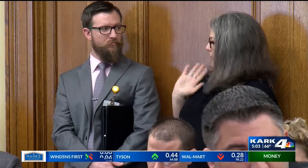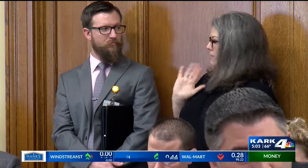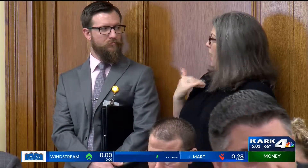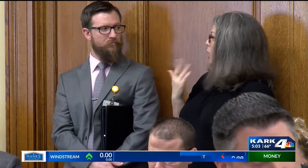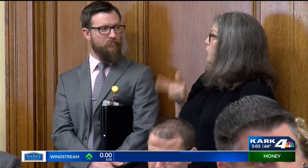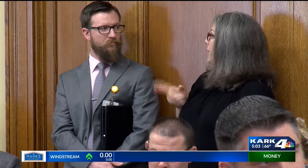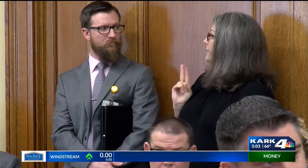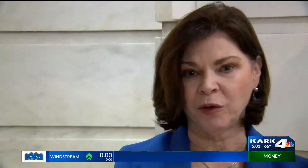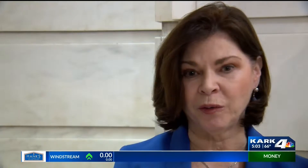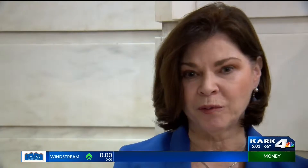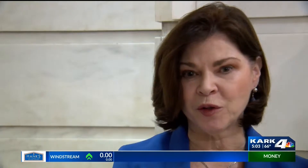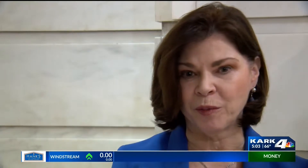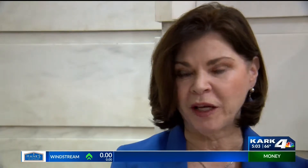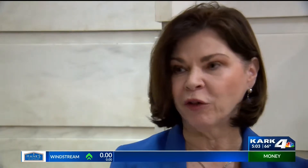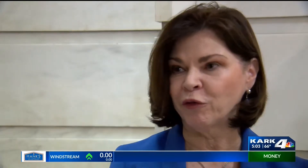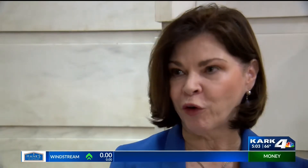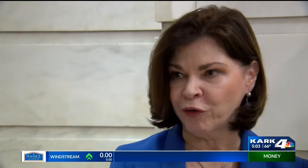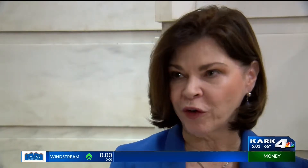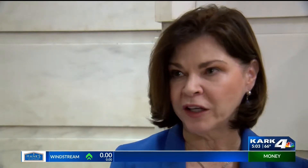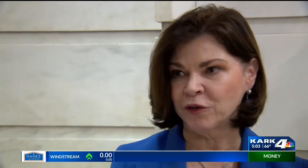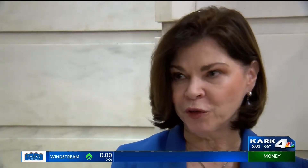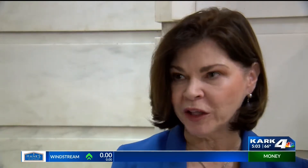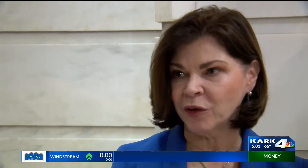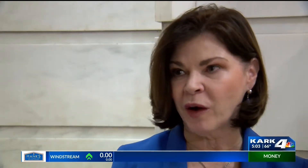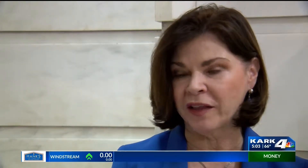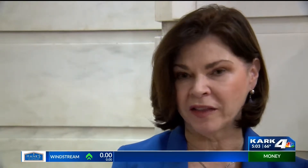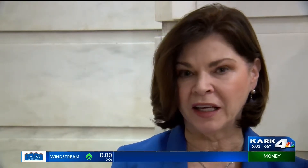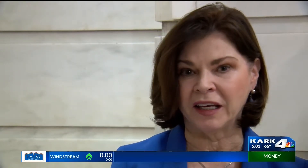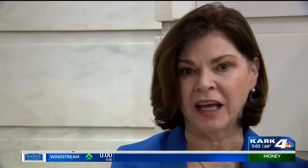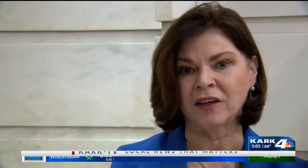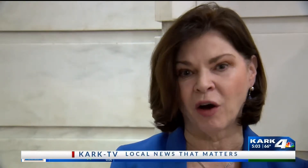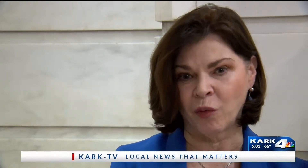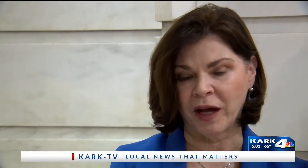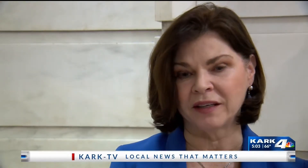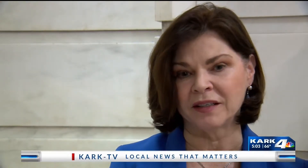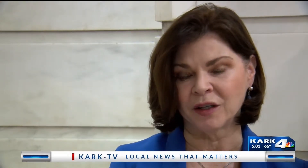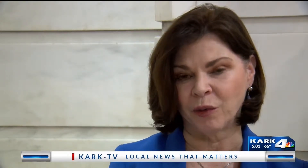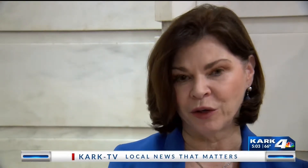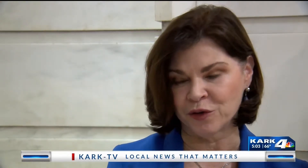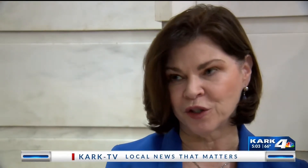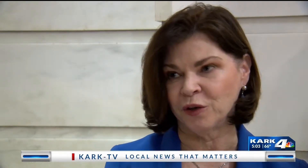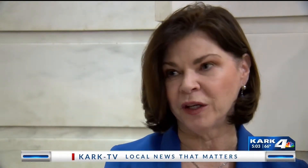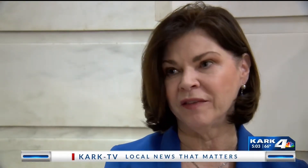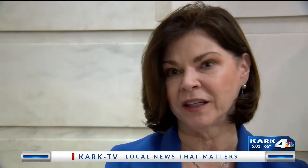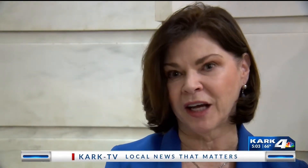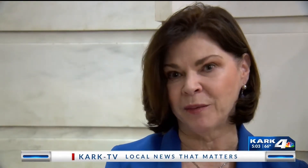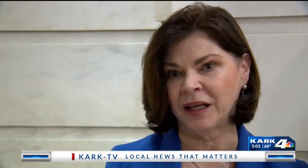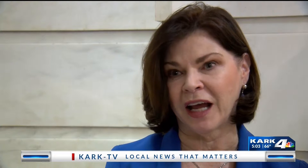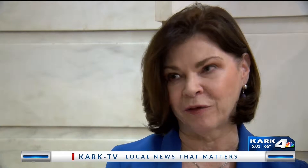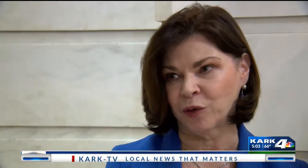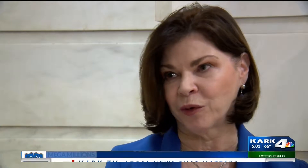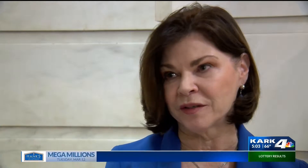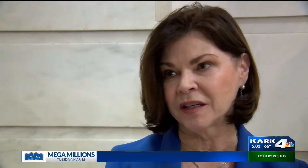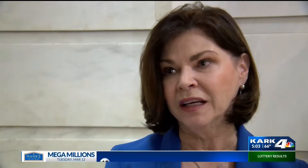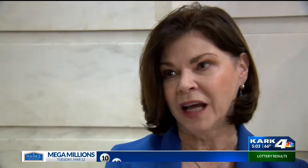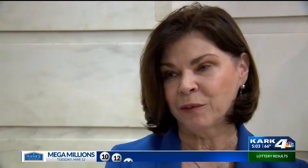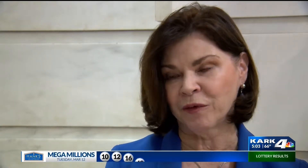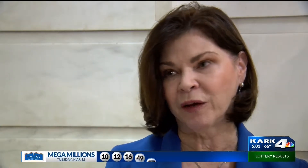DURING COUNSELING SESSIONS. ((St. Rep. Charlene Fite/ (RVan Buren)) eant Arkansasto be on the forront of ing the right tng and not wait until we are sued." REPRESENTATIVE CHARLENE FITE